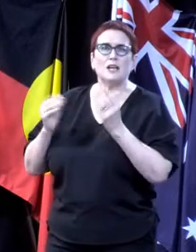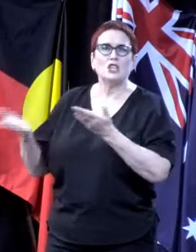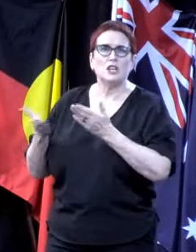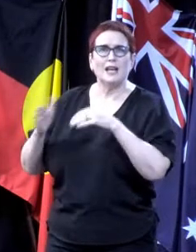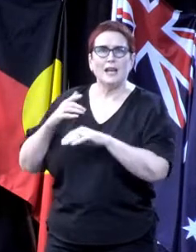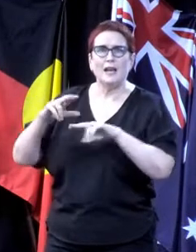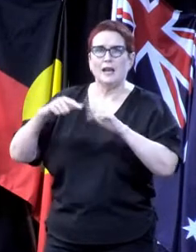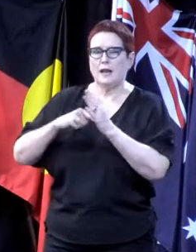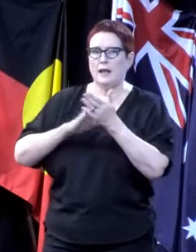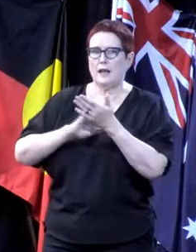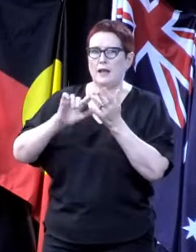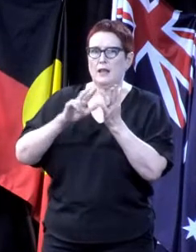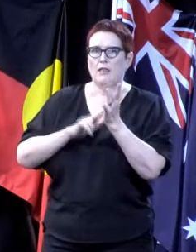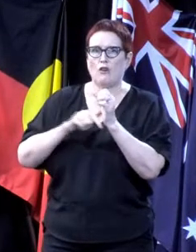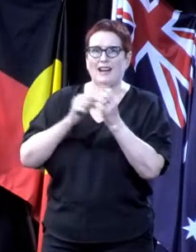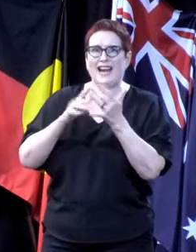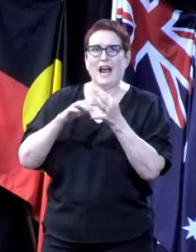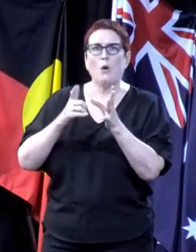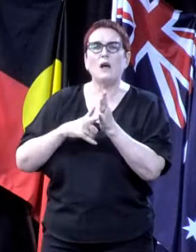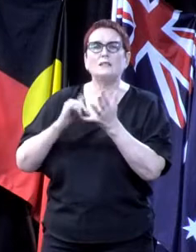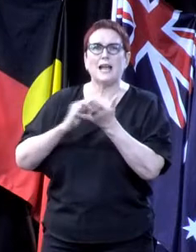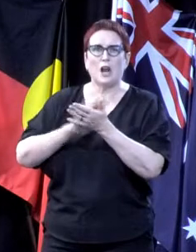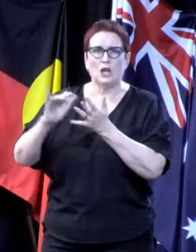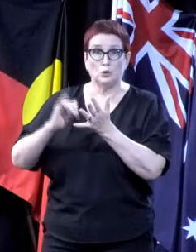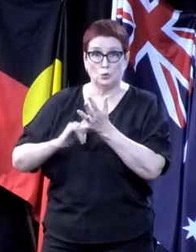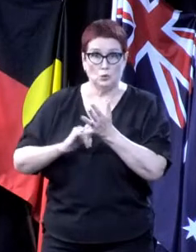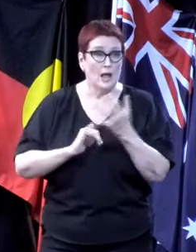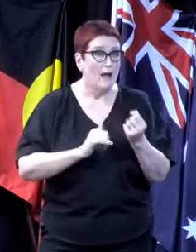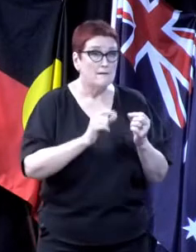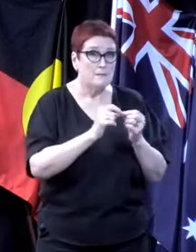at Thuringowa State High School. OK, do you hold a Bachelor of Education, Primary,